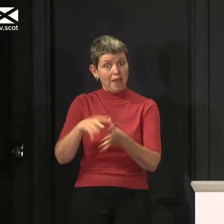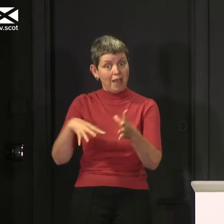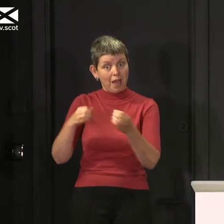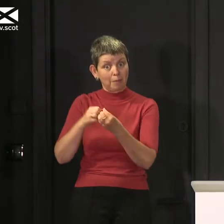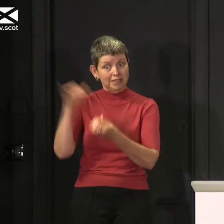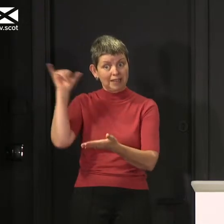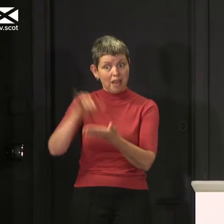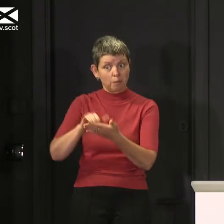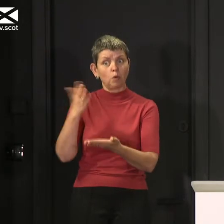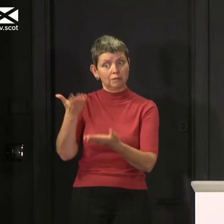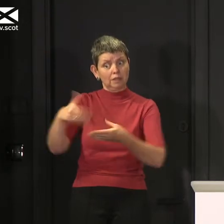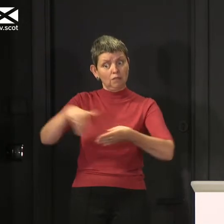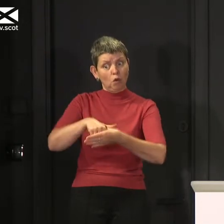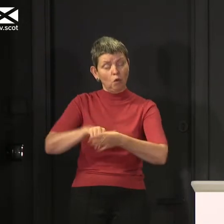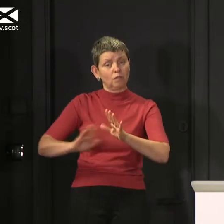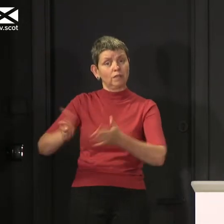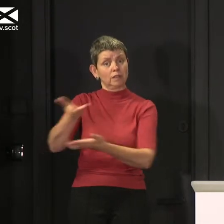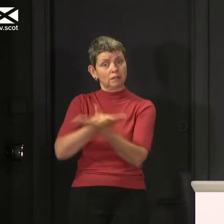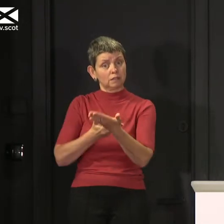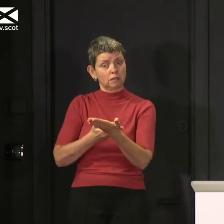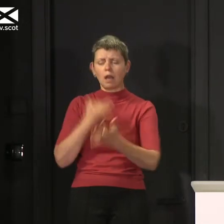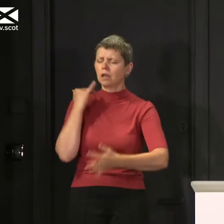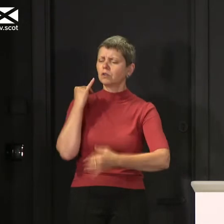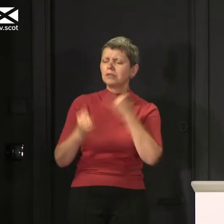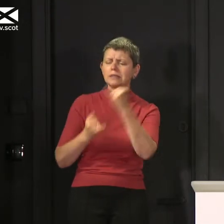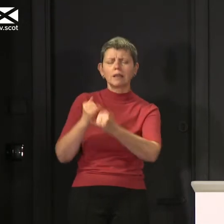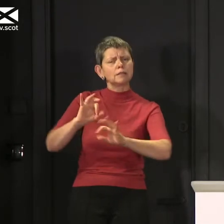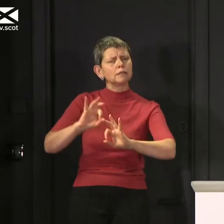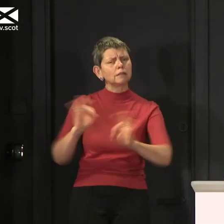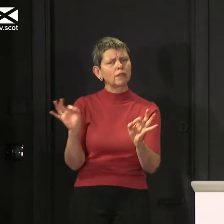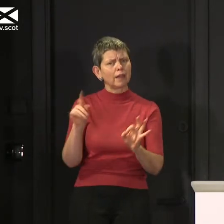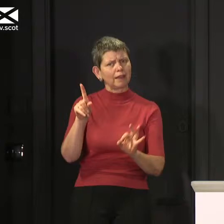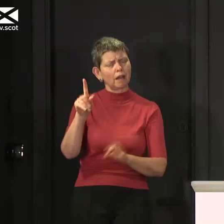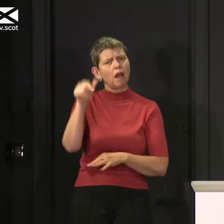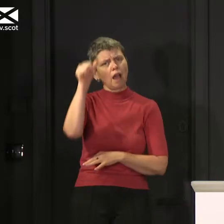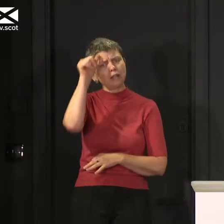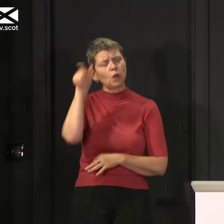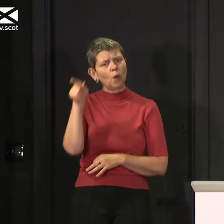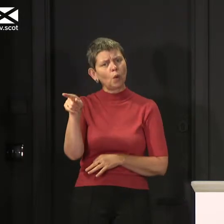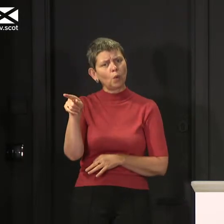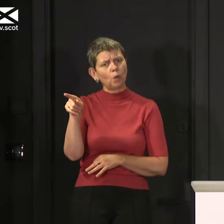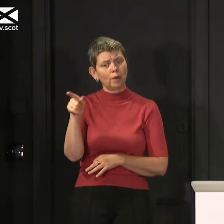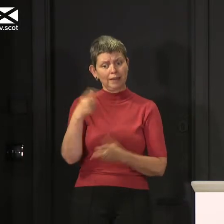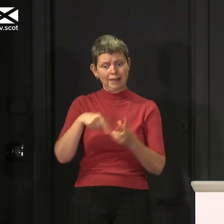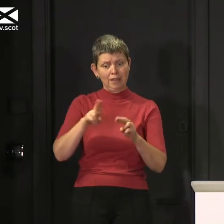understand and make no criticism of him for this, that if you're the MD of an airport,